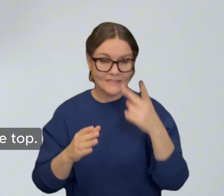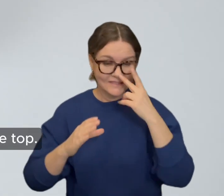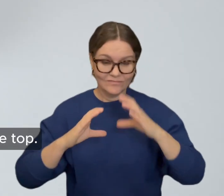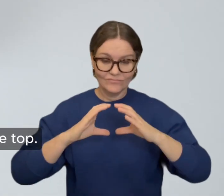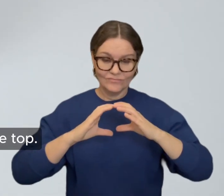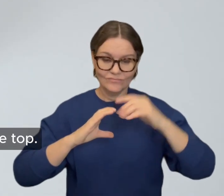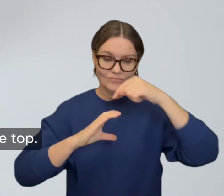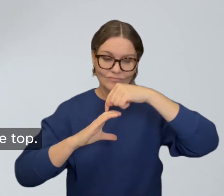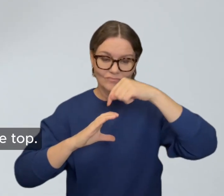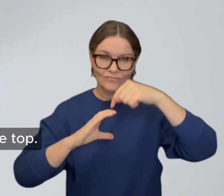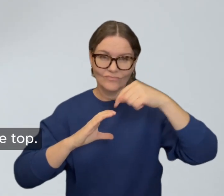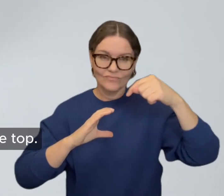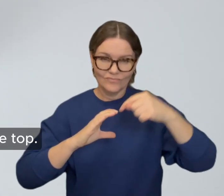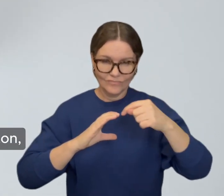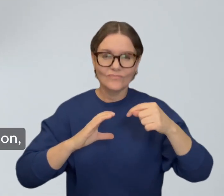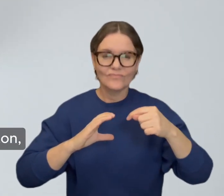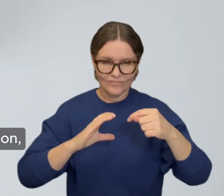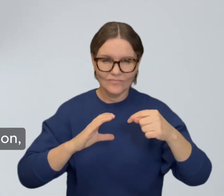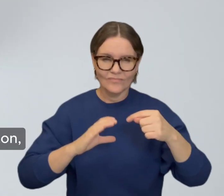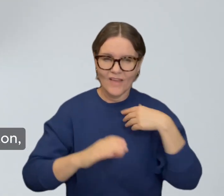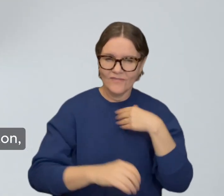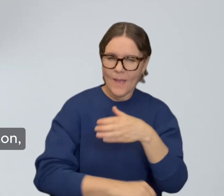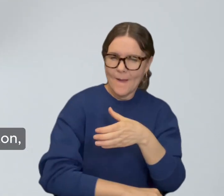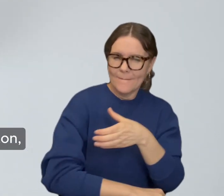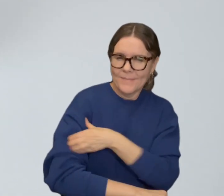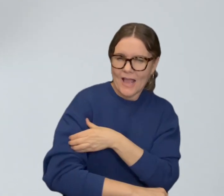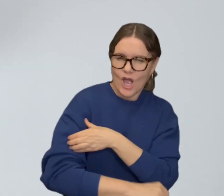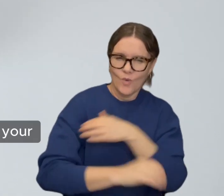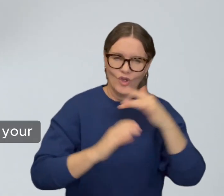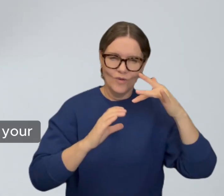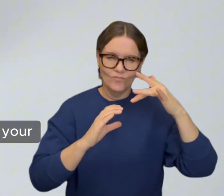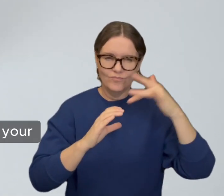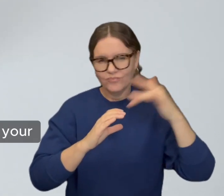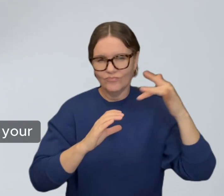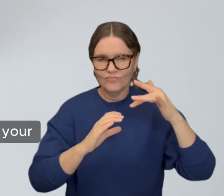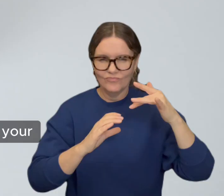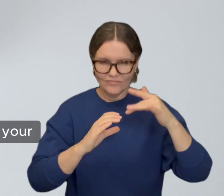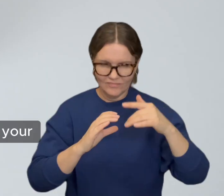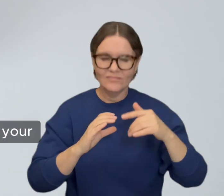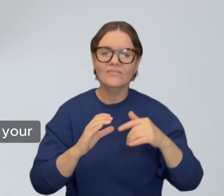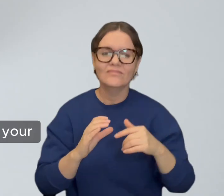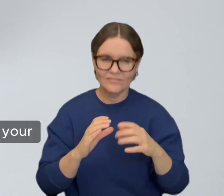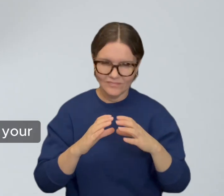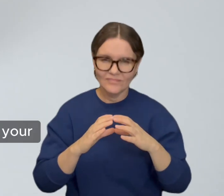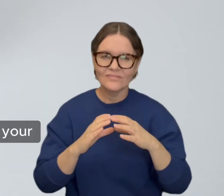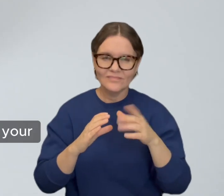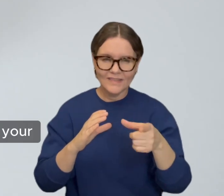controls at the top you have your power button the plus and minus to adjust your section level